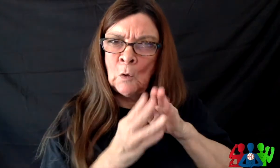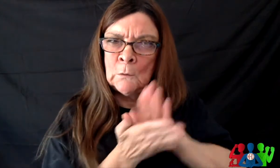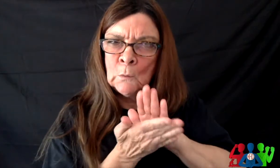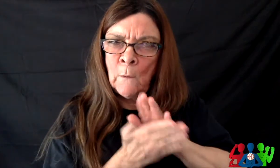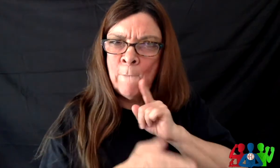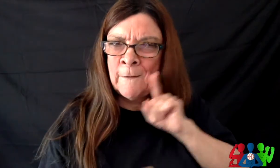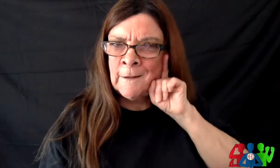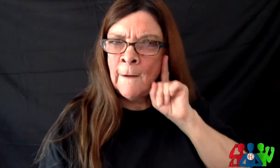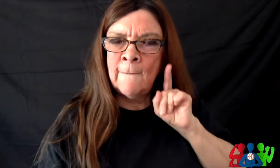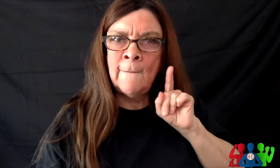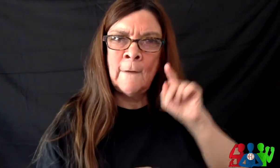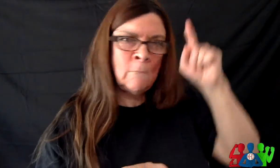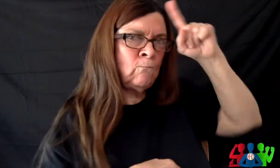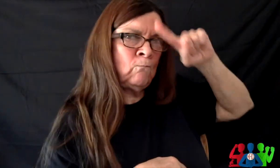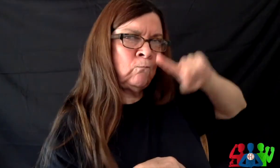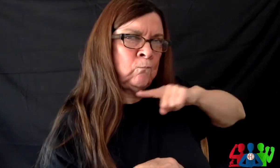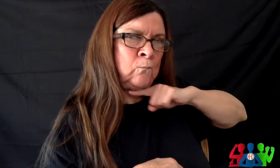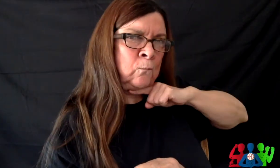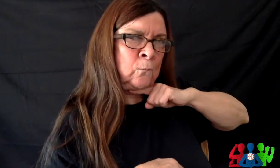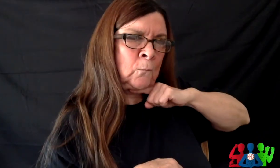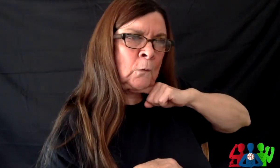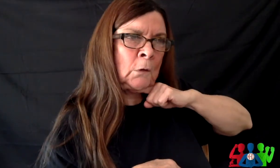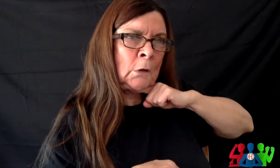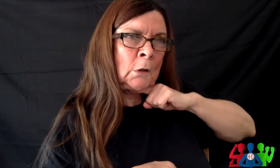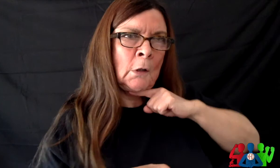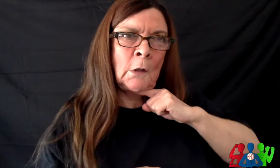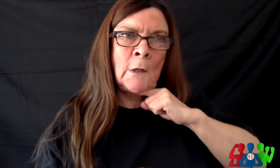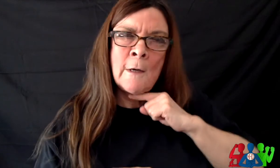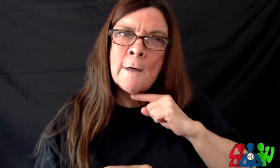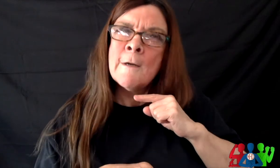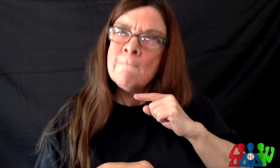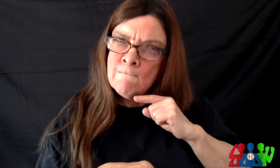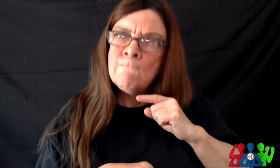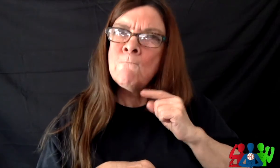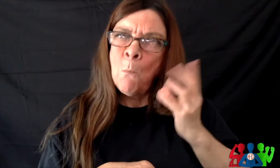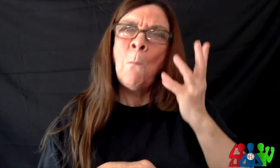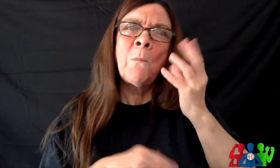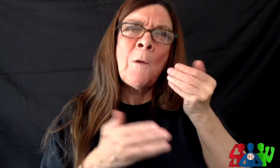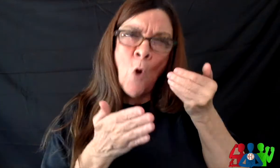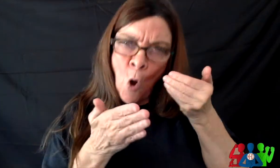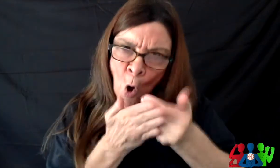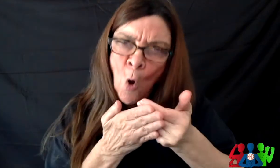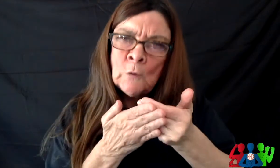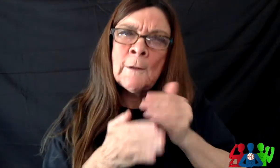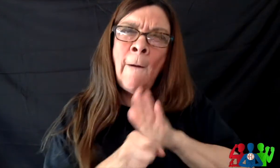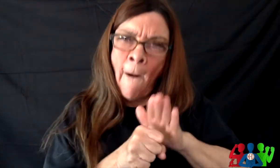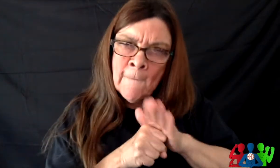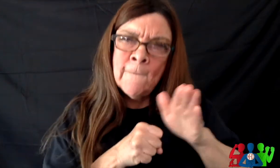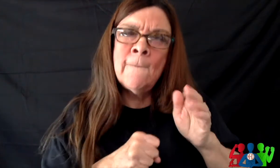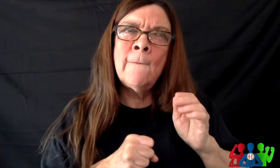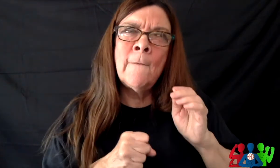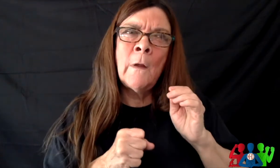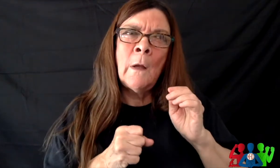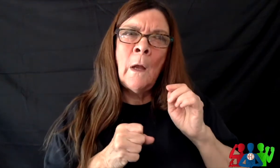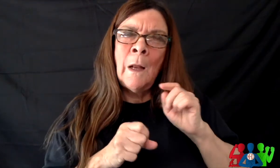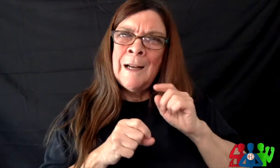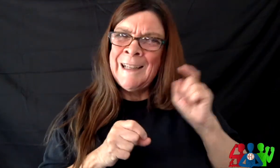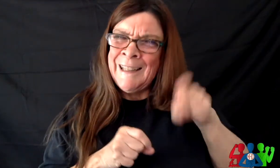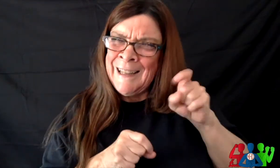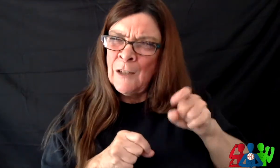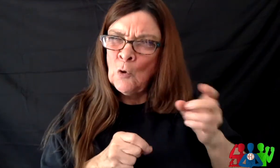for example, the deaf girl from American School for the Deaf, and her profile. I thought that